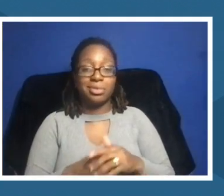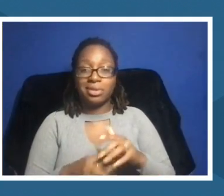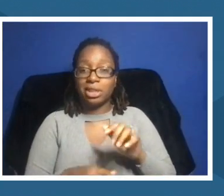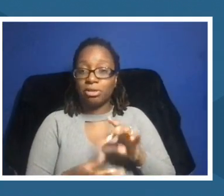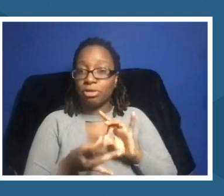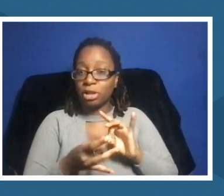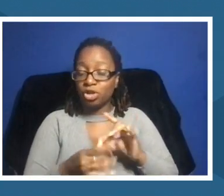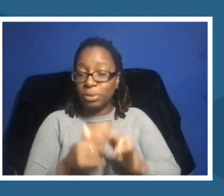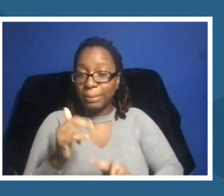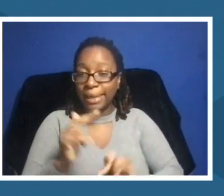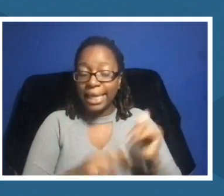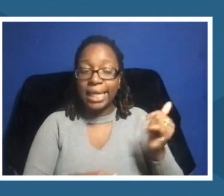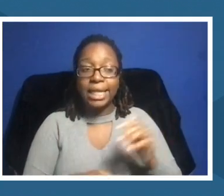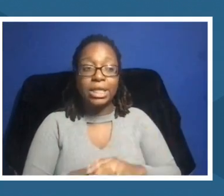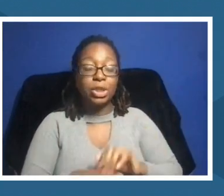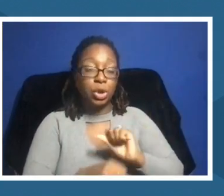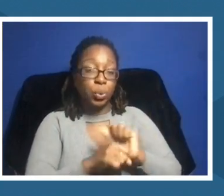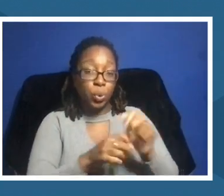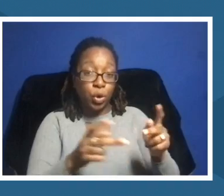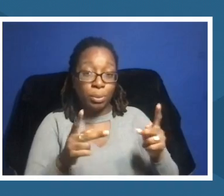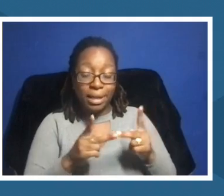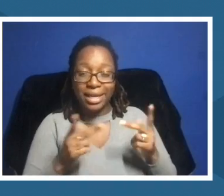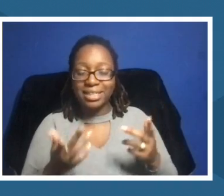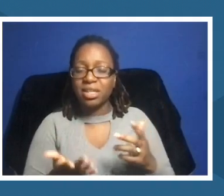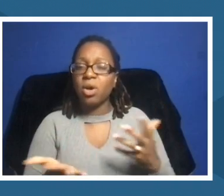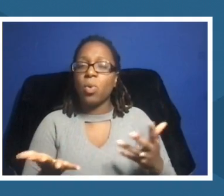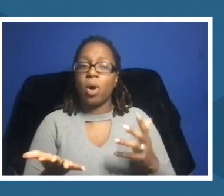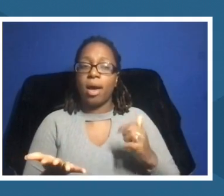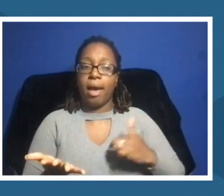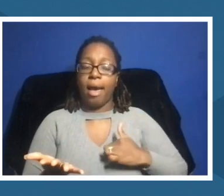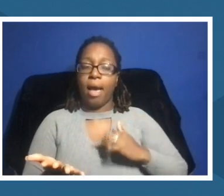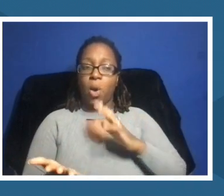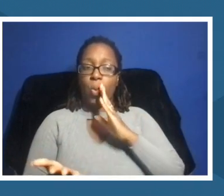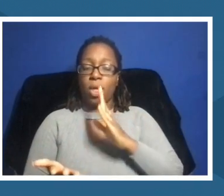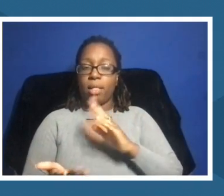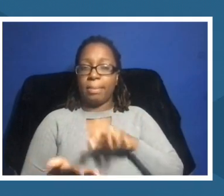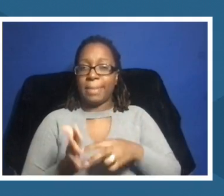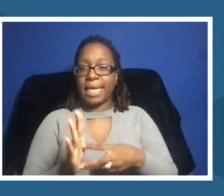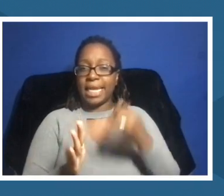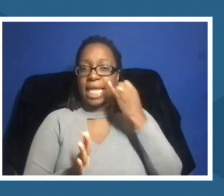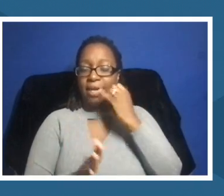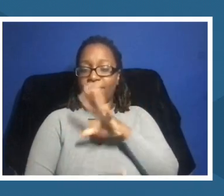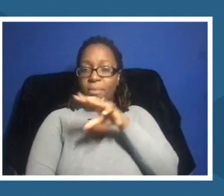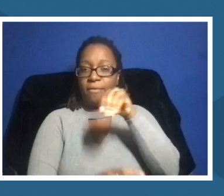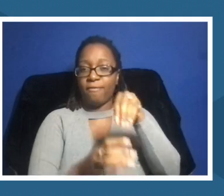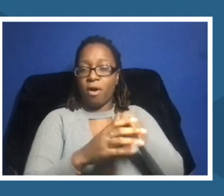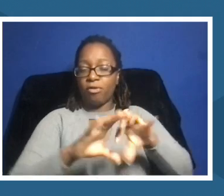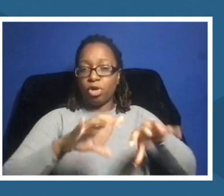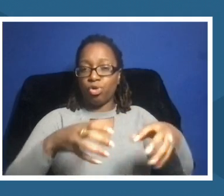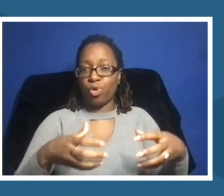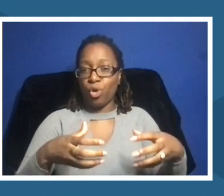and you know what my presence might mean into a space um and so that is a